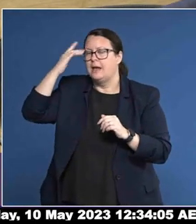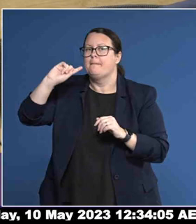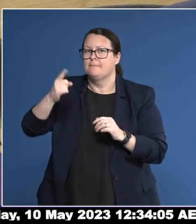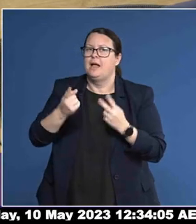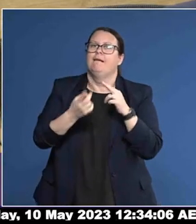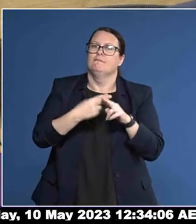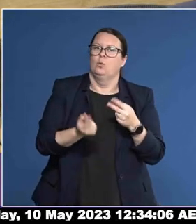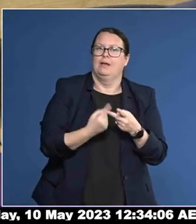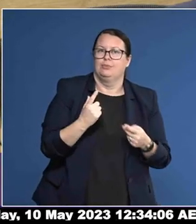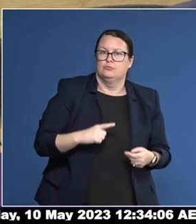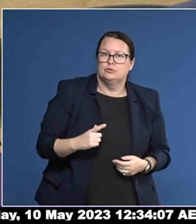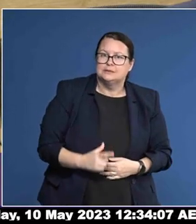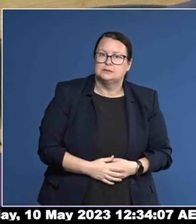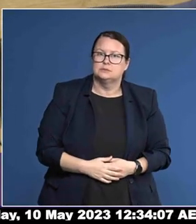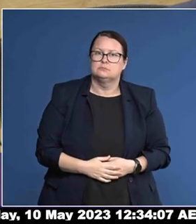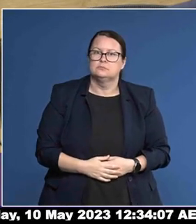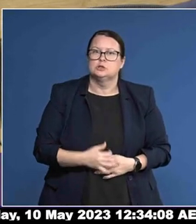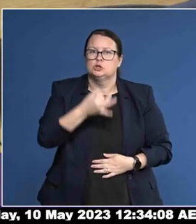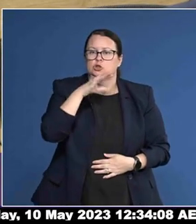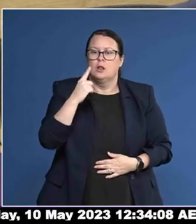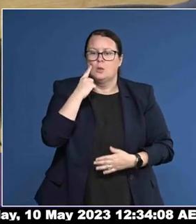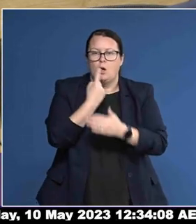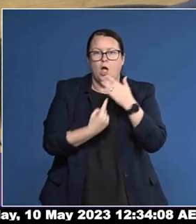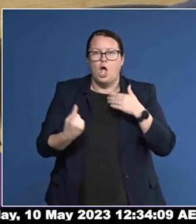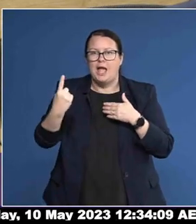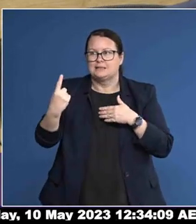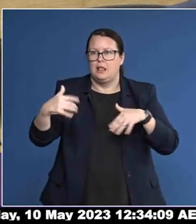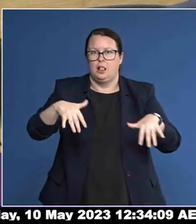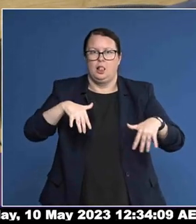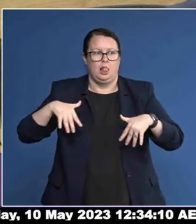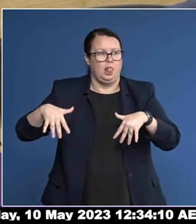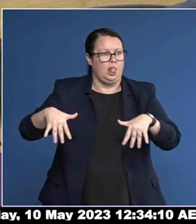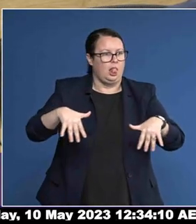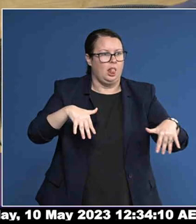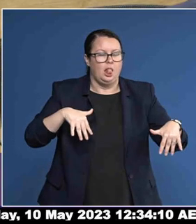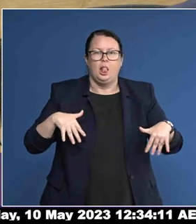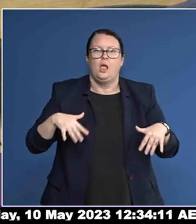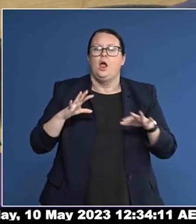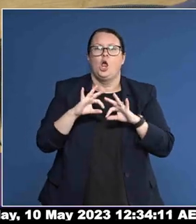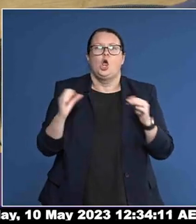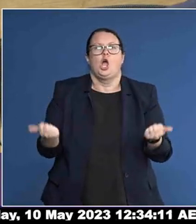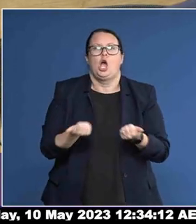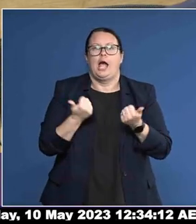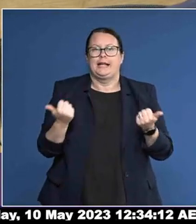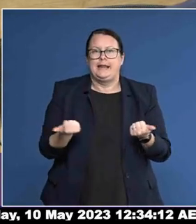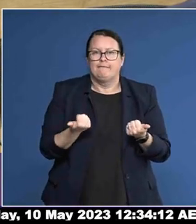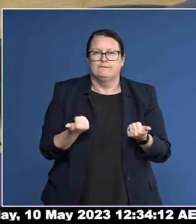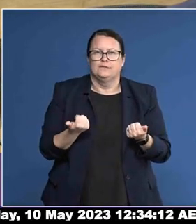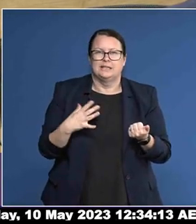The children appear isolated and unlikely to be provided the necessaries ...' Might be necessities but says necessaries: